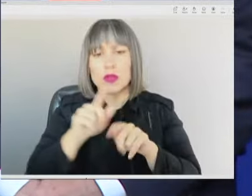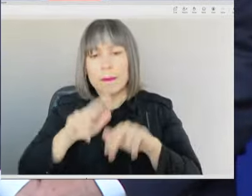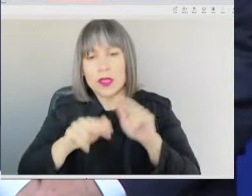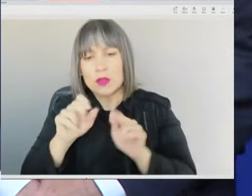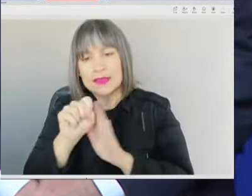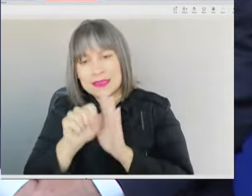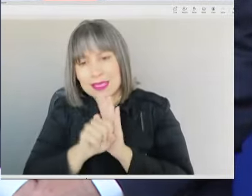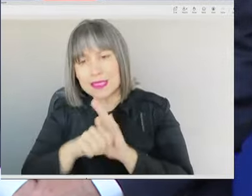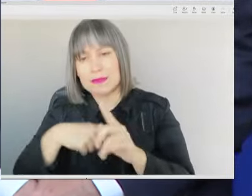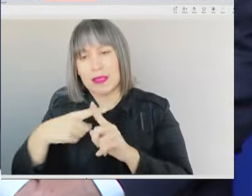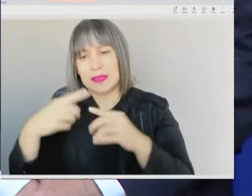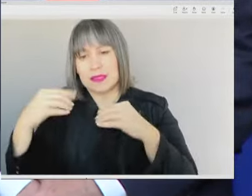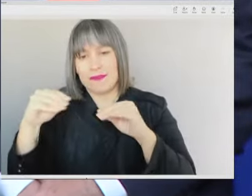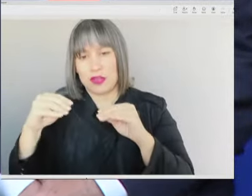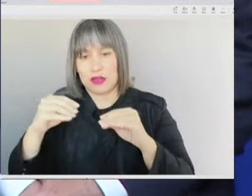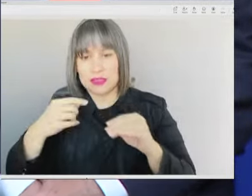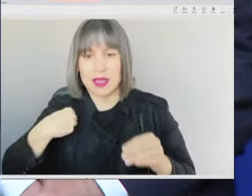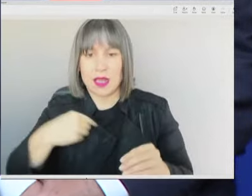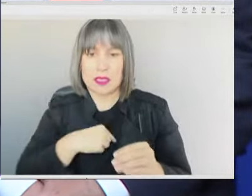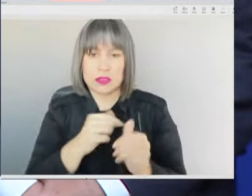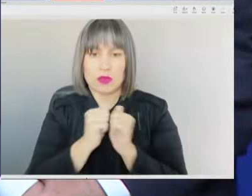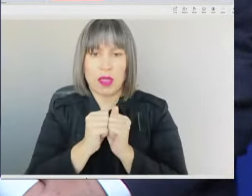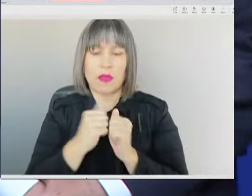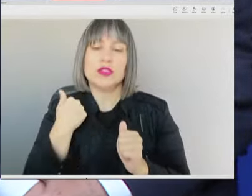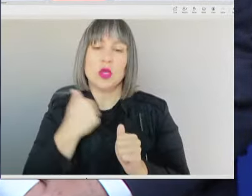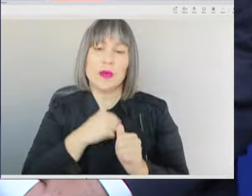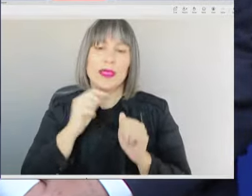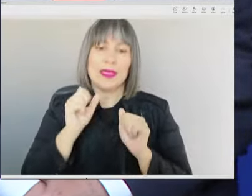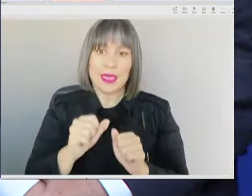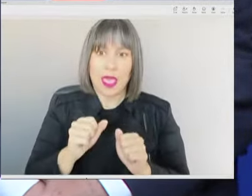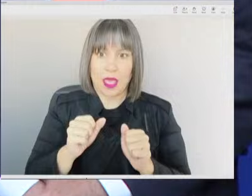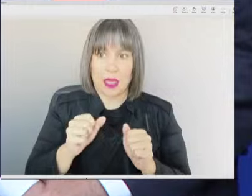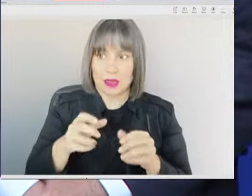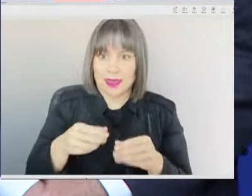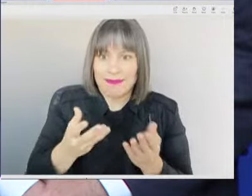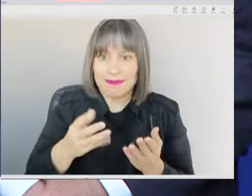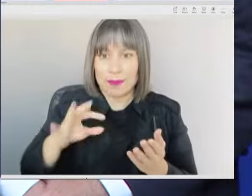and us together so that we can get beneficiaries access to work and engagement in their community.